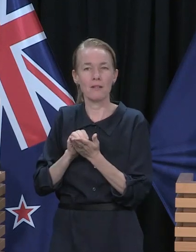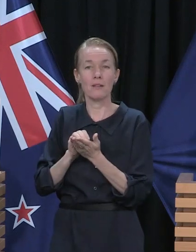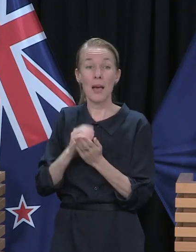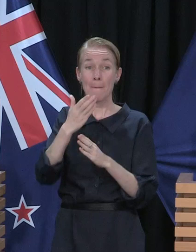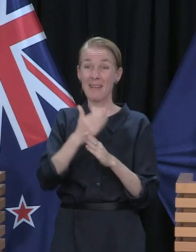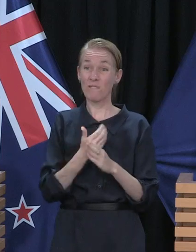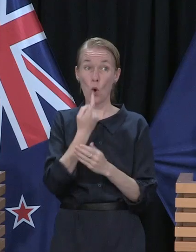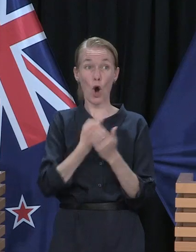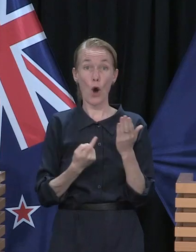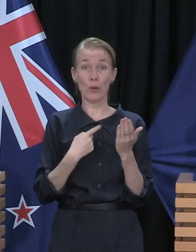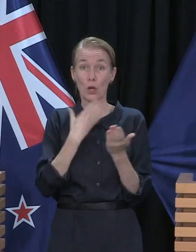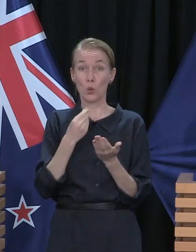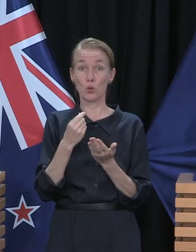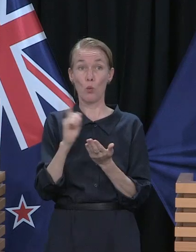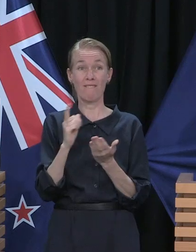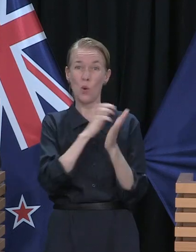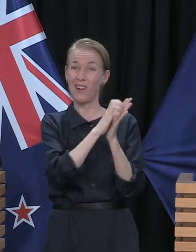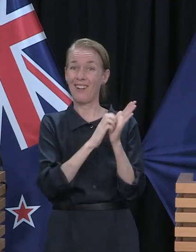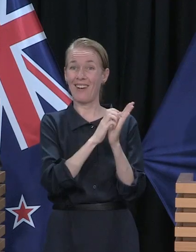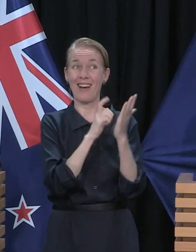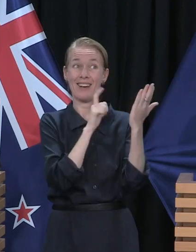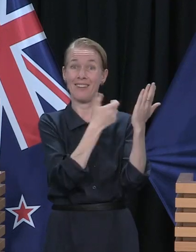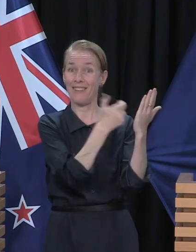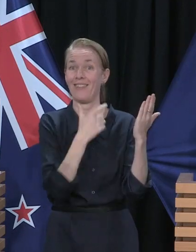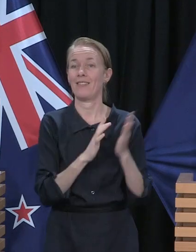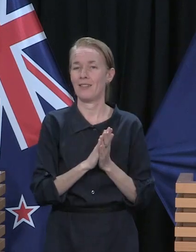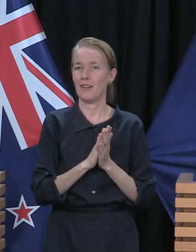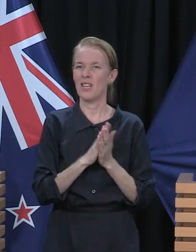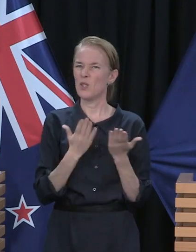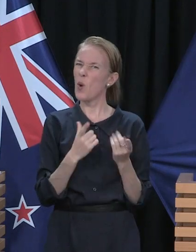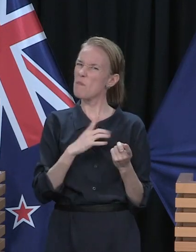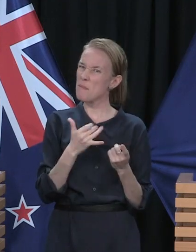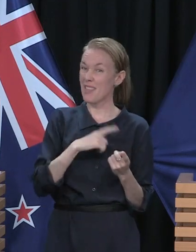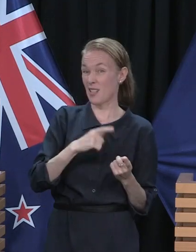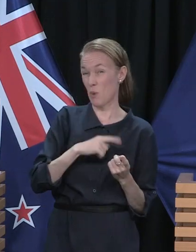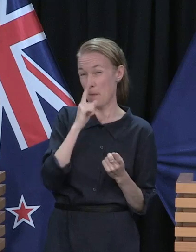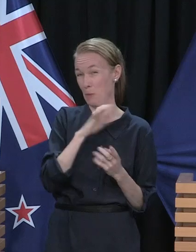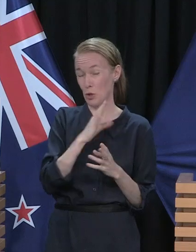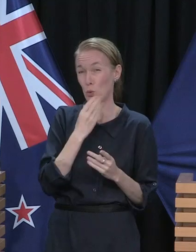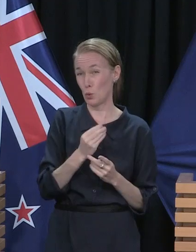of their contact -- a complete record of their contact and movement. Previously you had